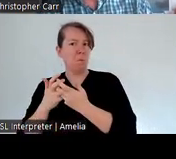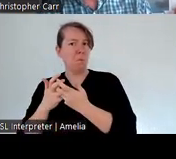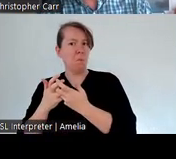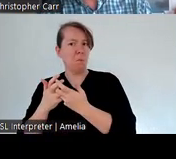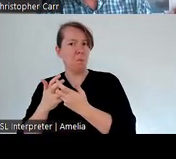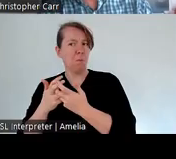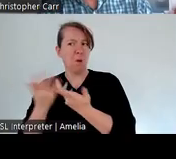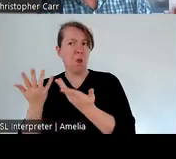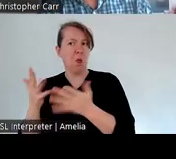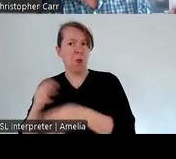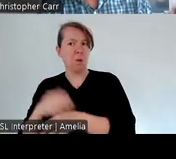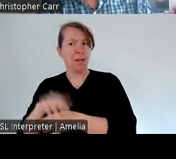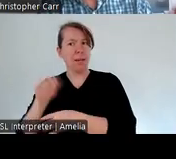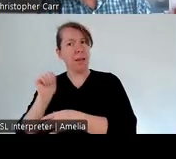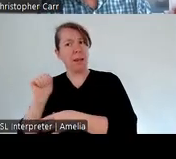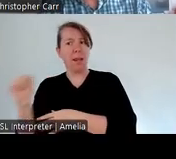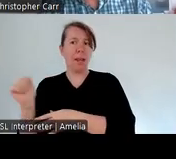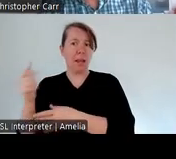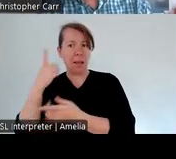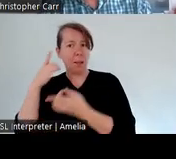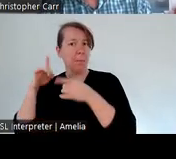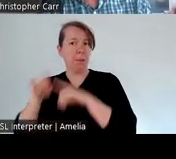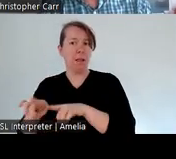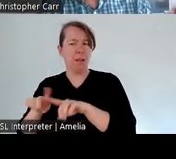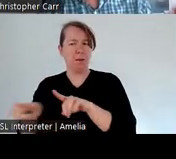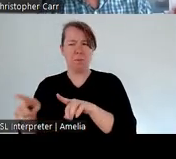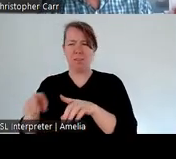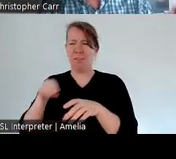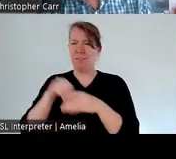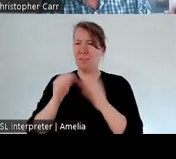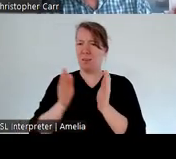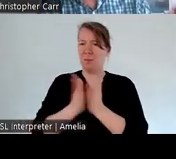and there was no alt-text descriptions in the book, which is clearly a violation